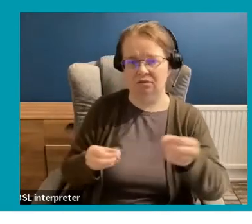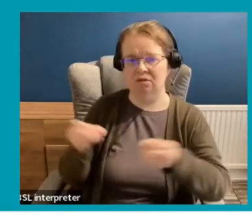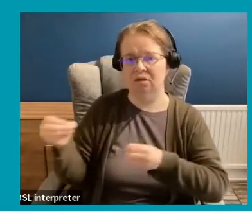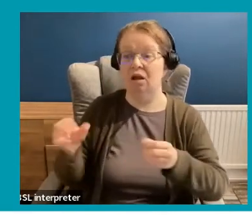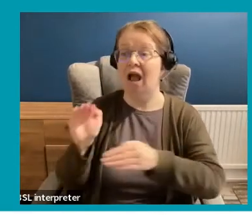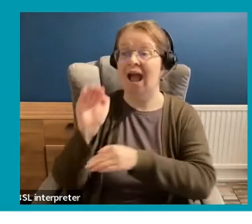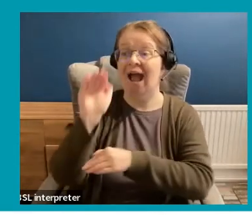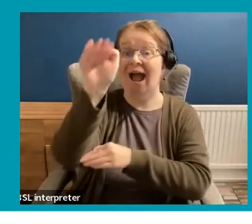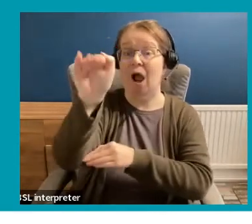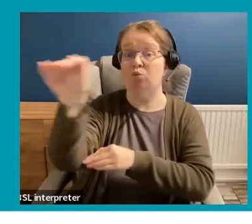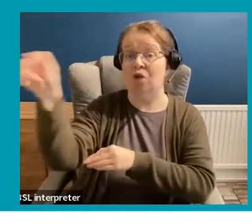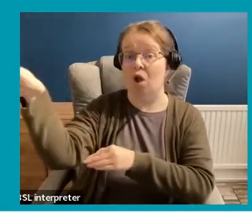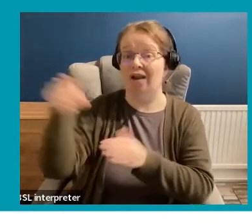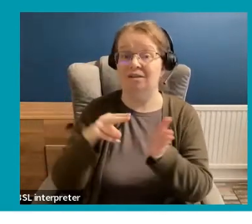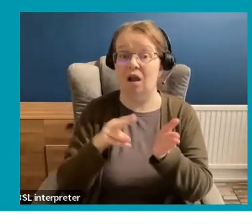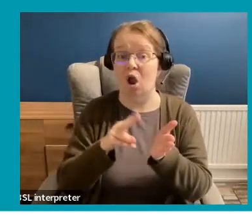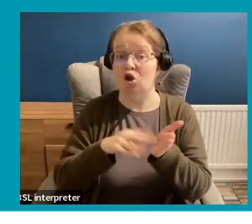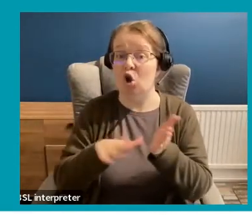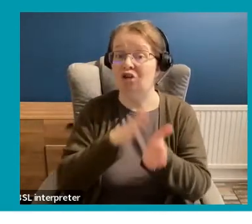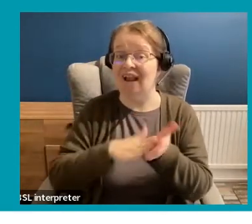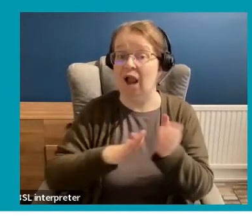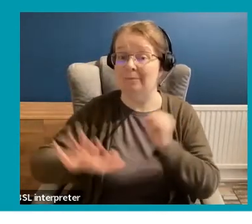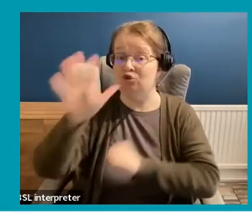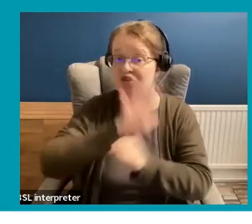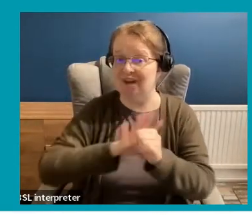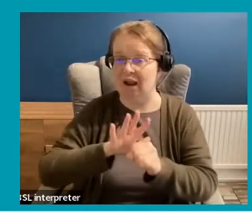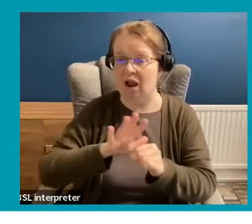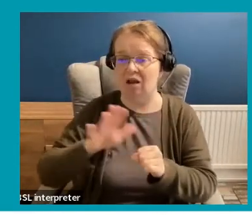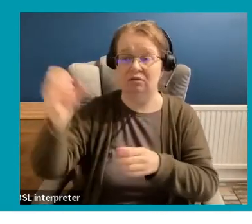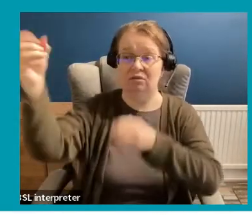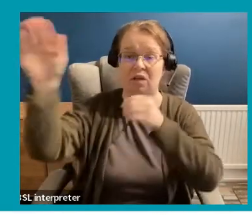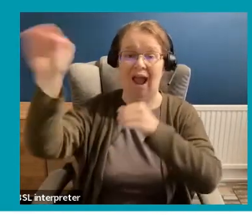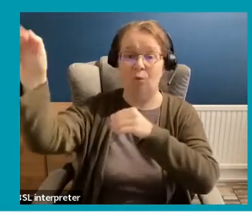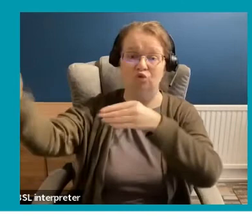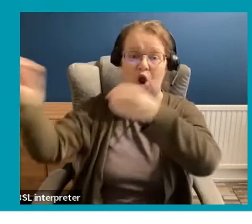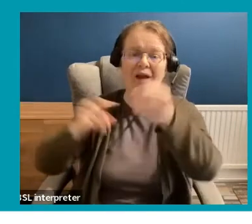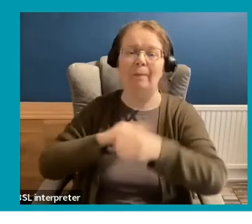Nottingham area because of Covid they realized that actually